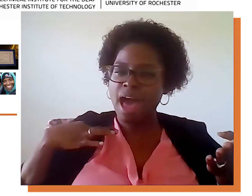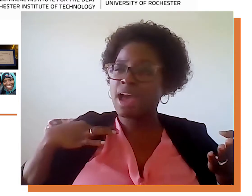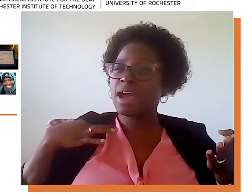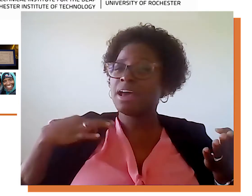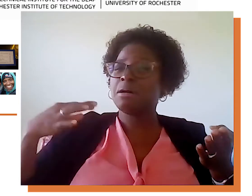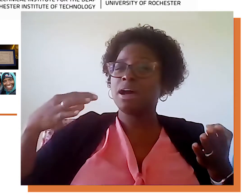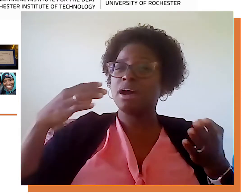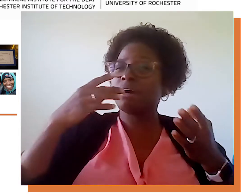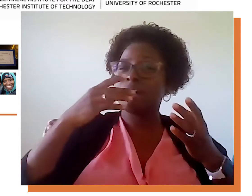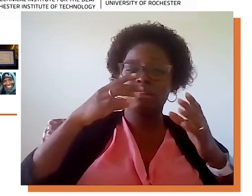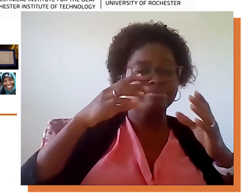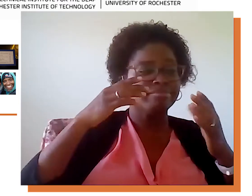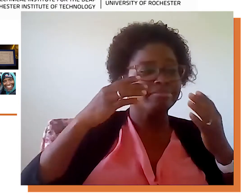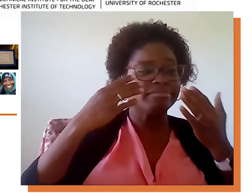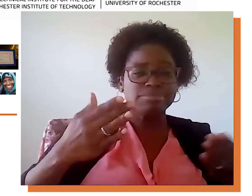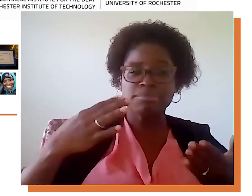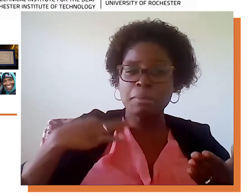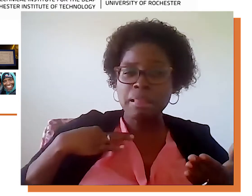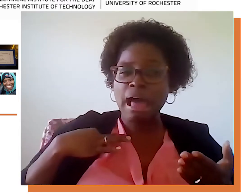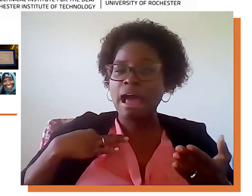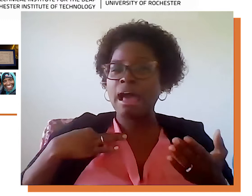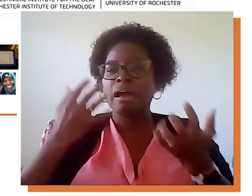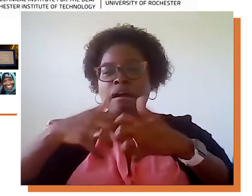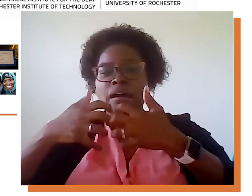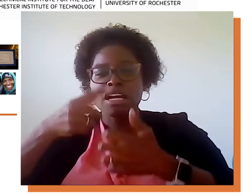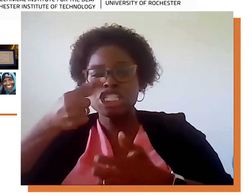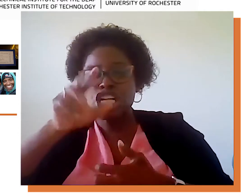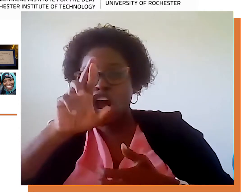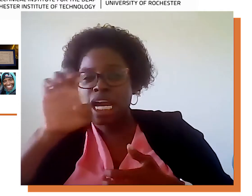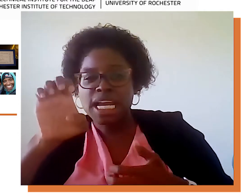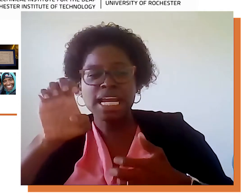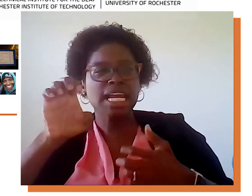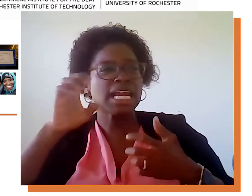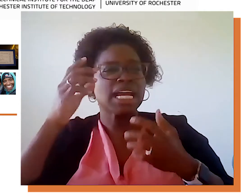It introduced me to multicultural experiences.